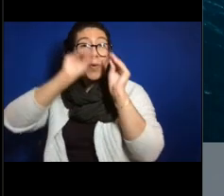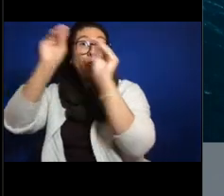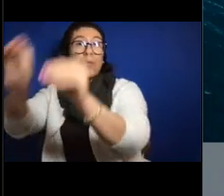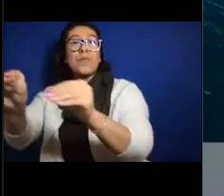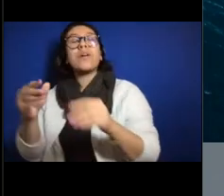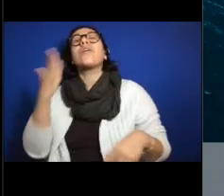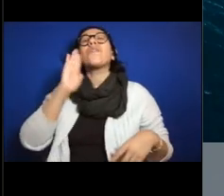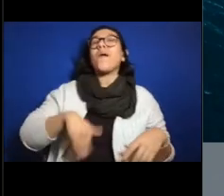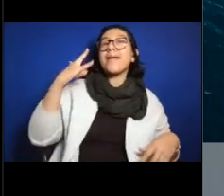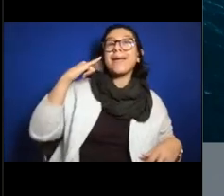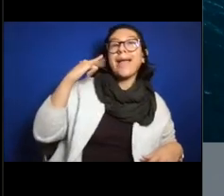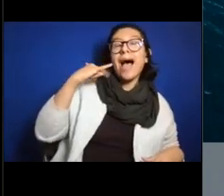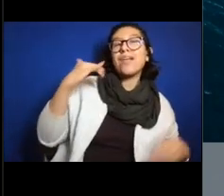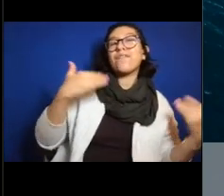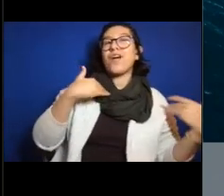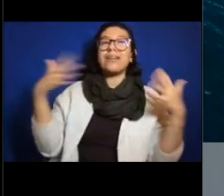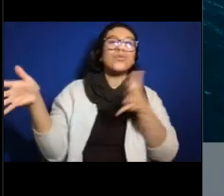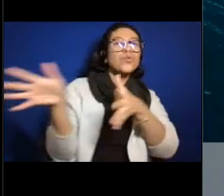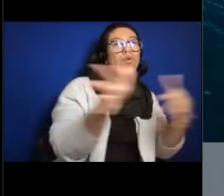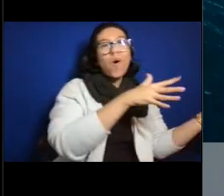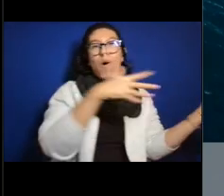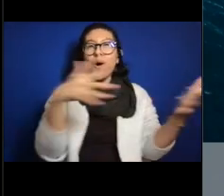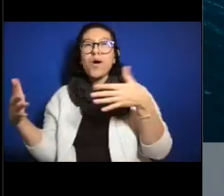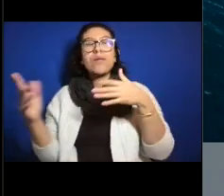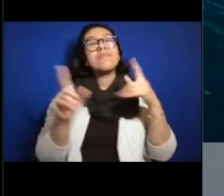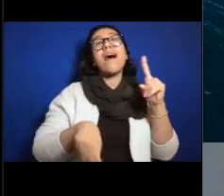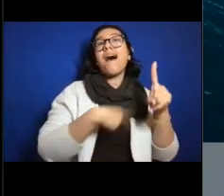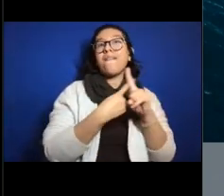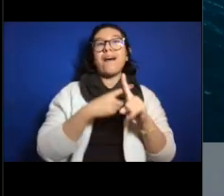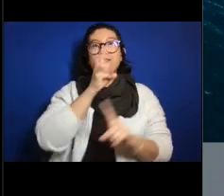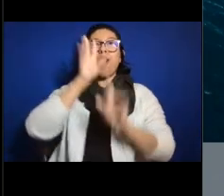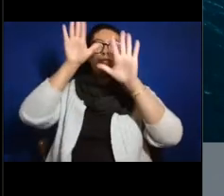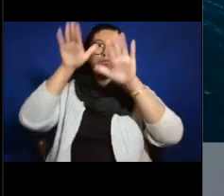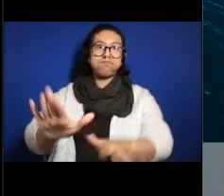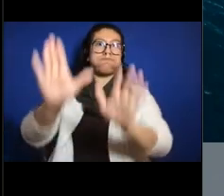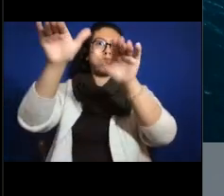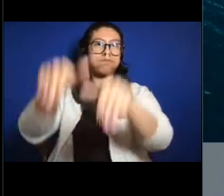and the Northern Pacific we'll bring big surf. We just had some of the biggest surf here in Hawaii